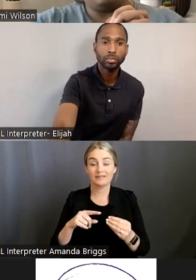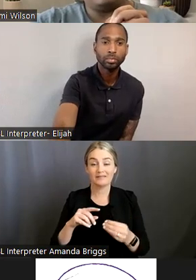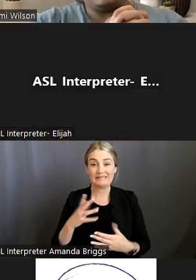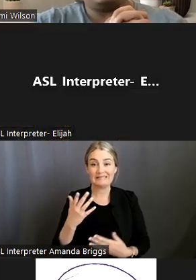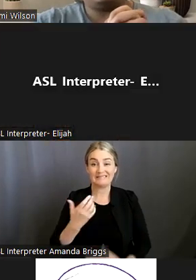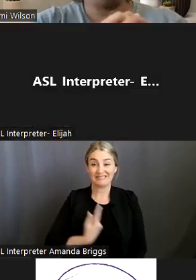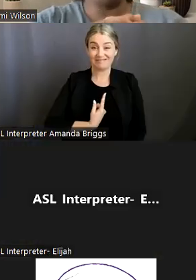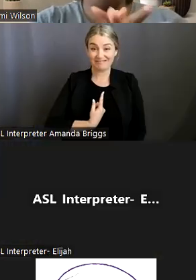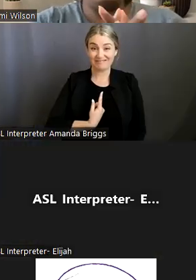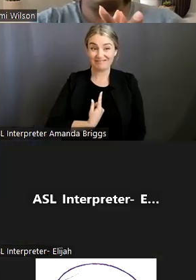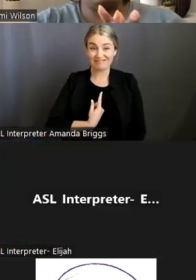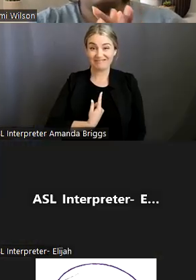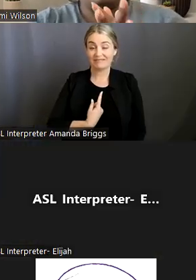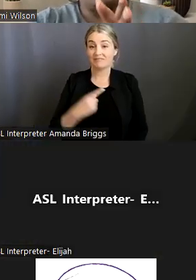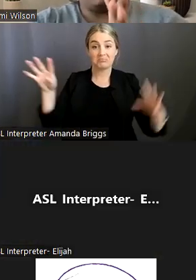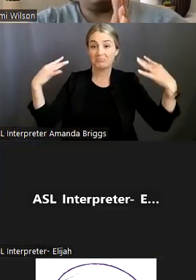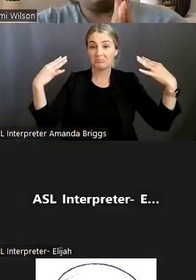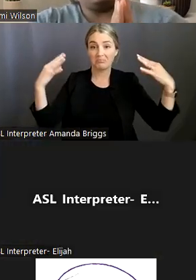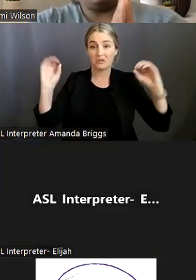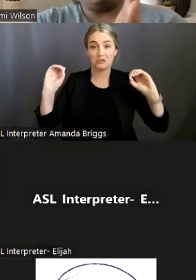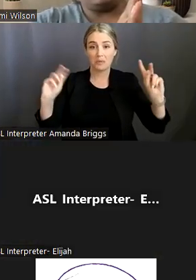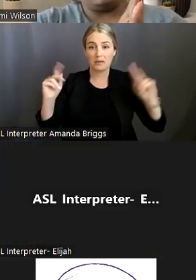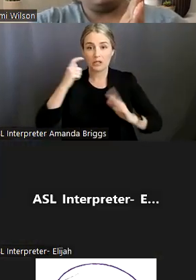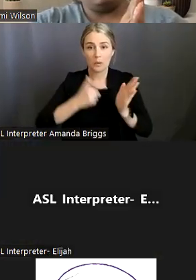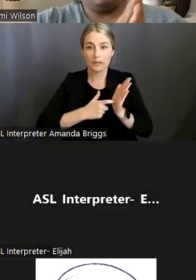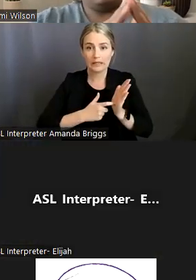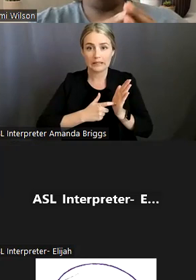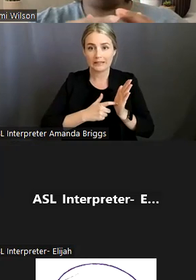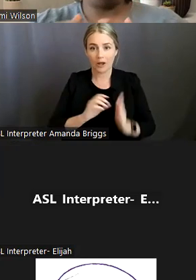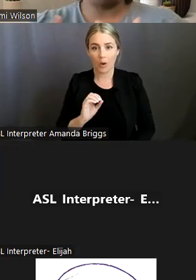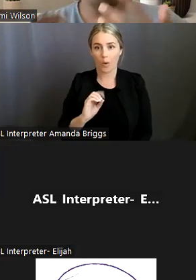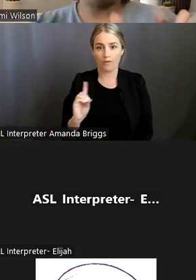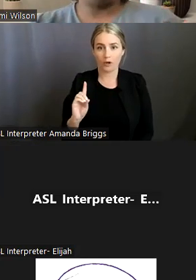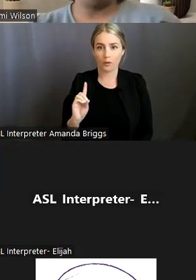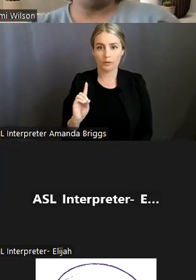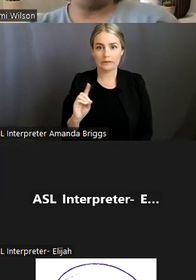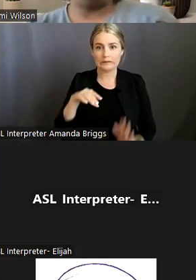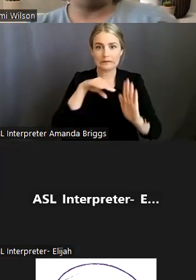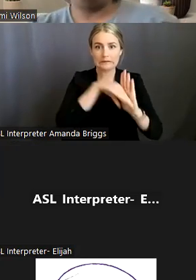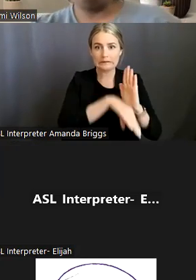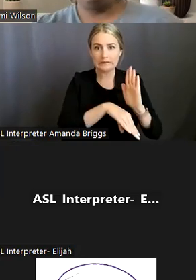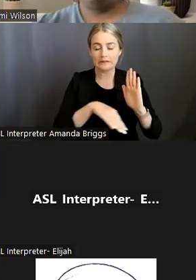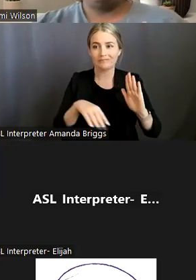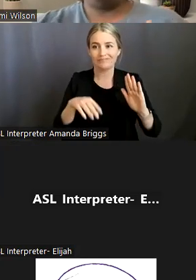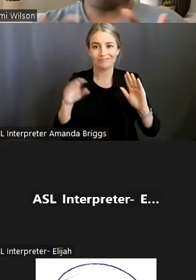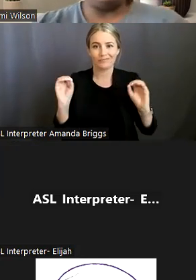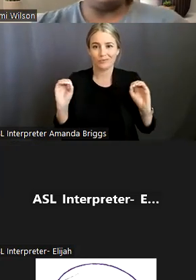one there to notice that someone's overdosing. And so there's no one there to administer